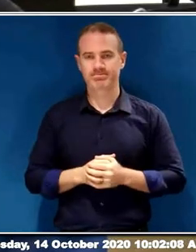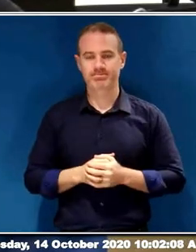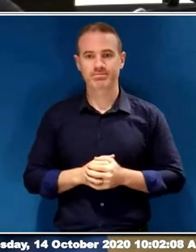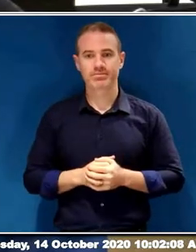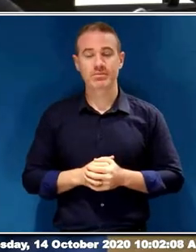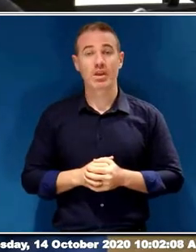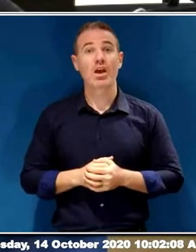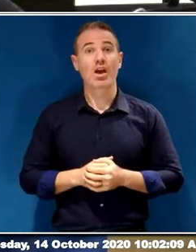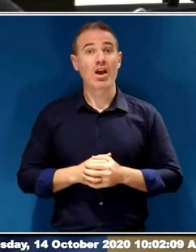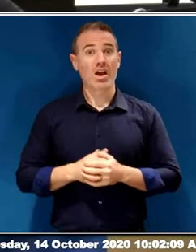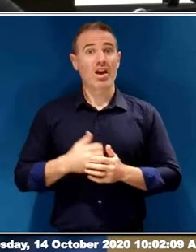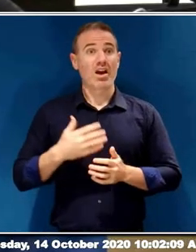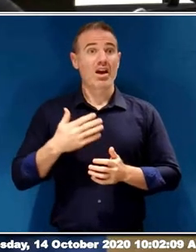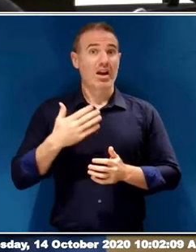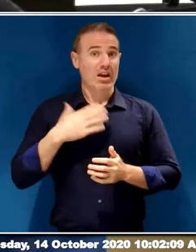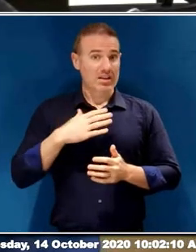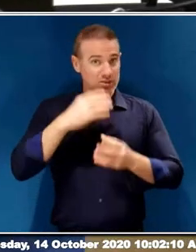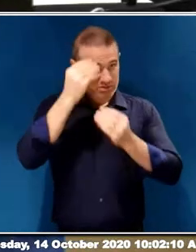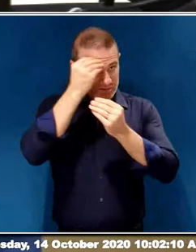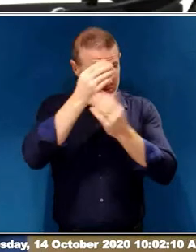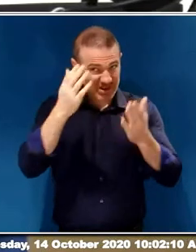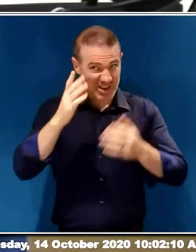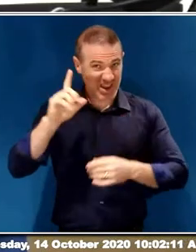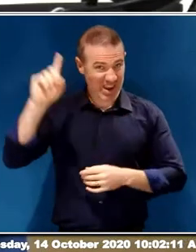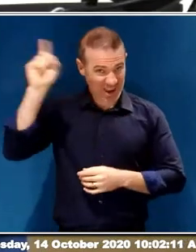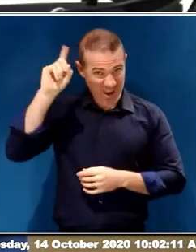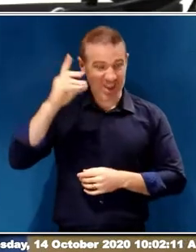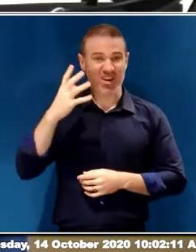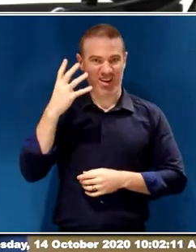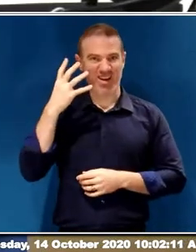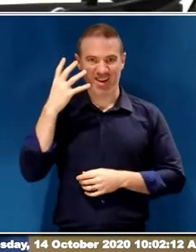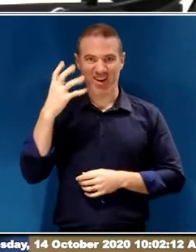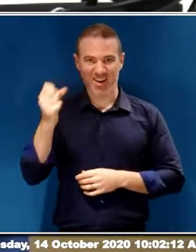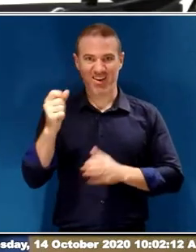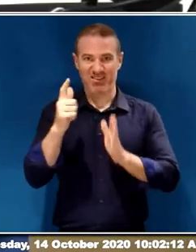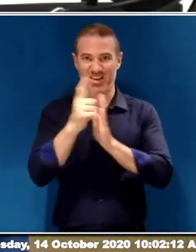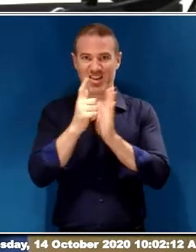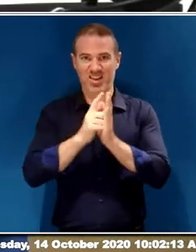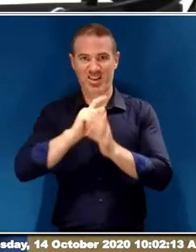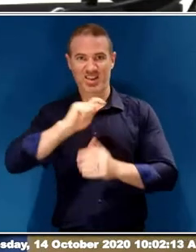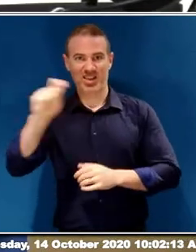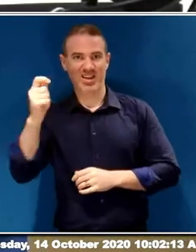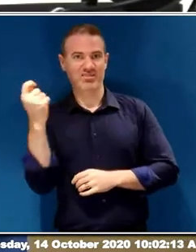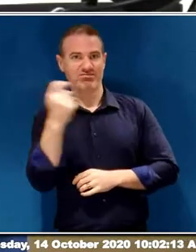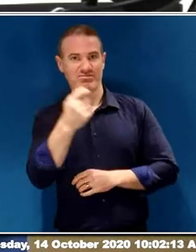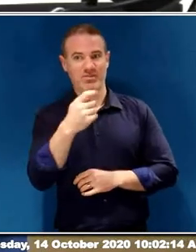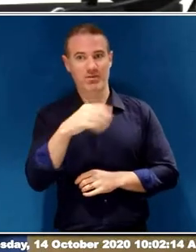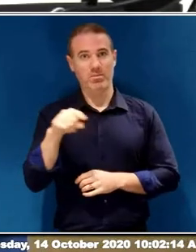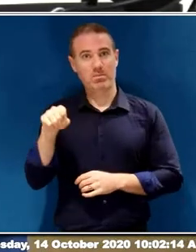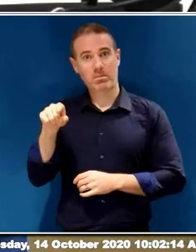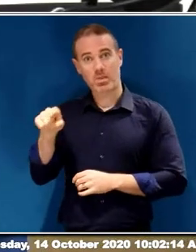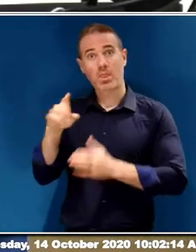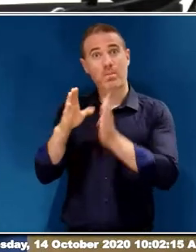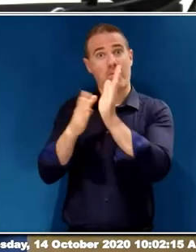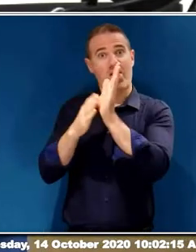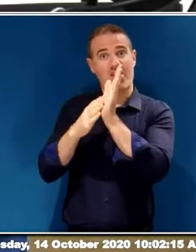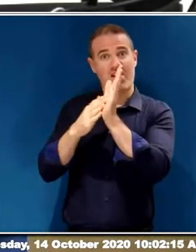foot between this witness on behalf of her son against the State of Queensland